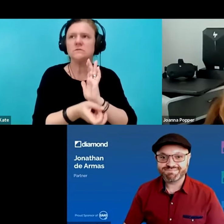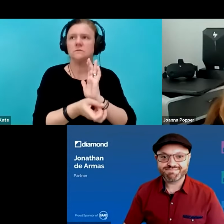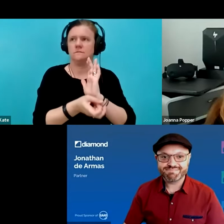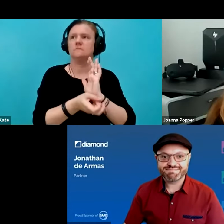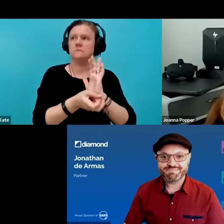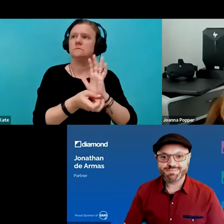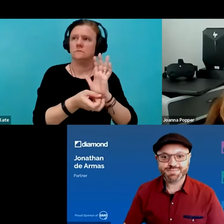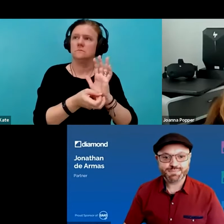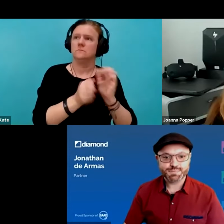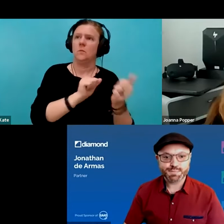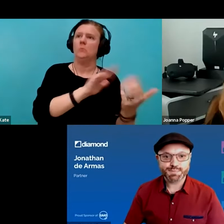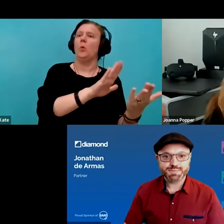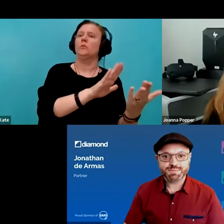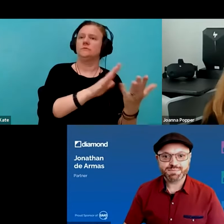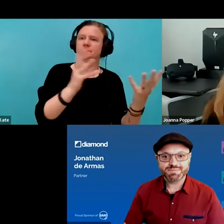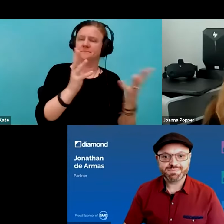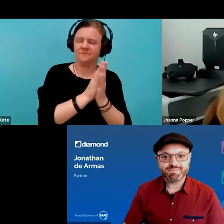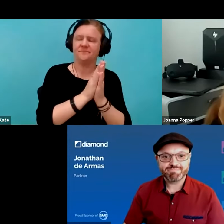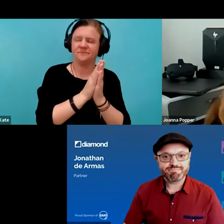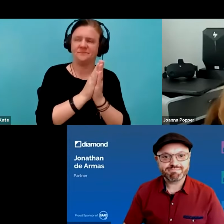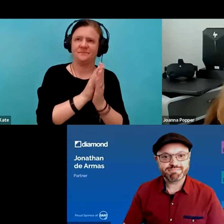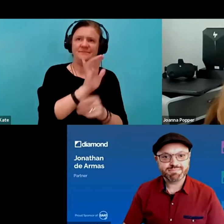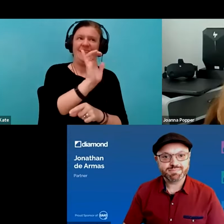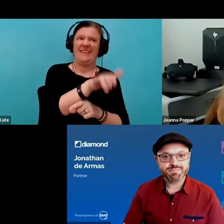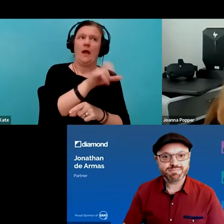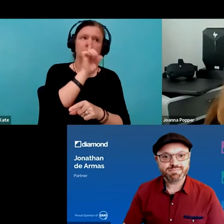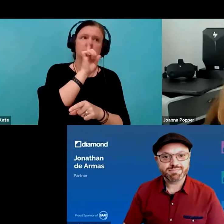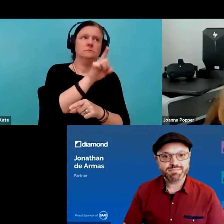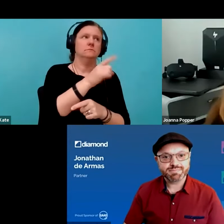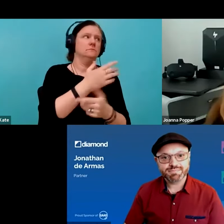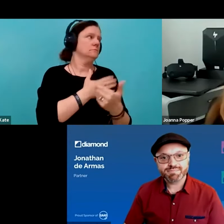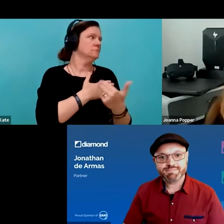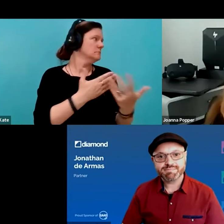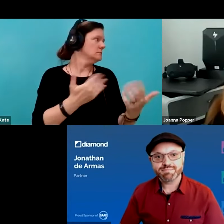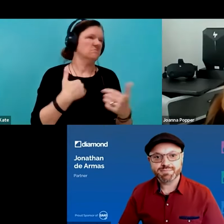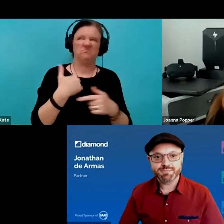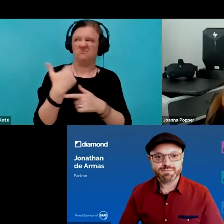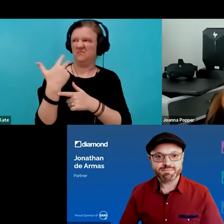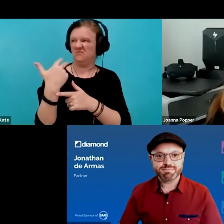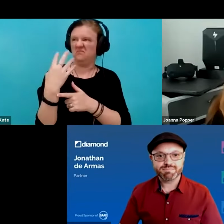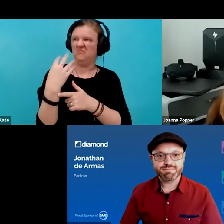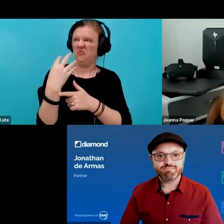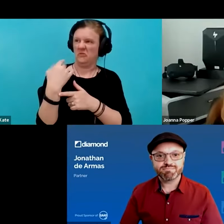this type of technology will have. So that was probably, now, I don't know, three, four years ago that I'm talking about